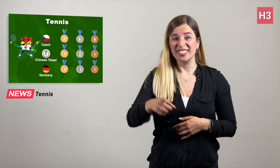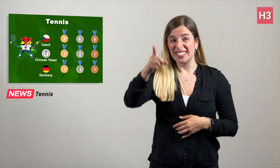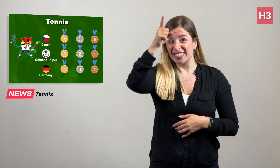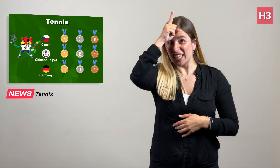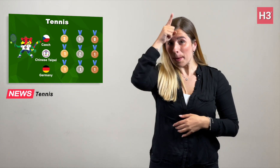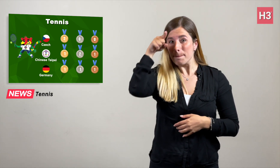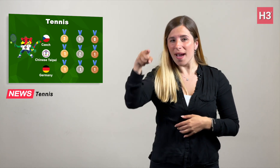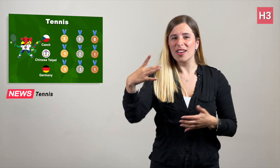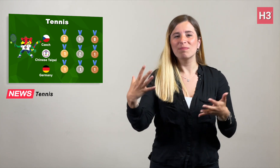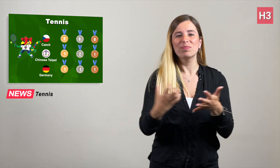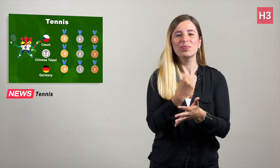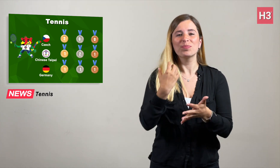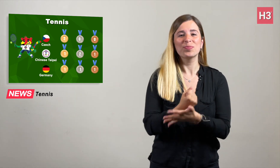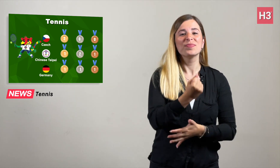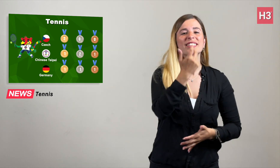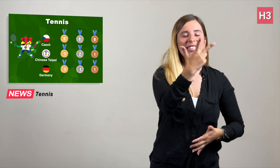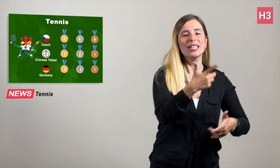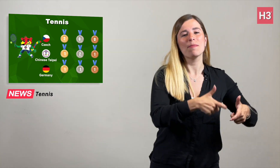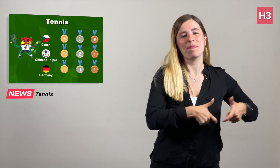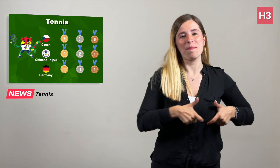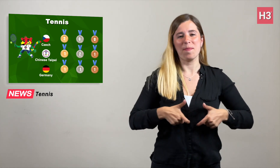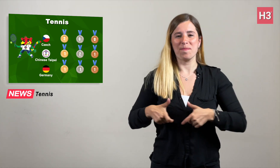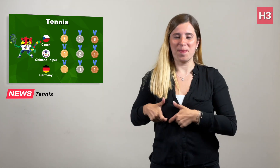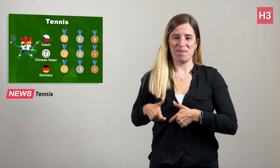Germany earned three medals.